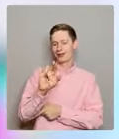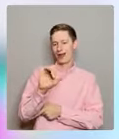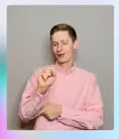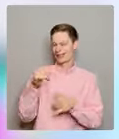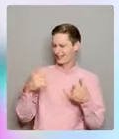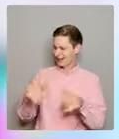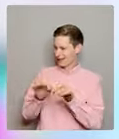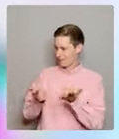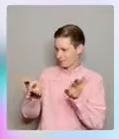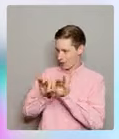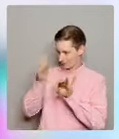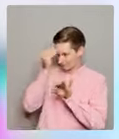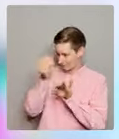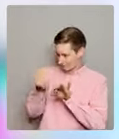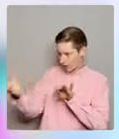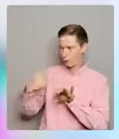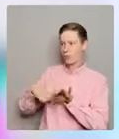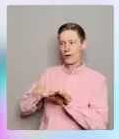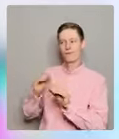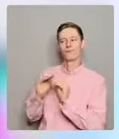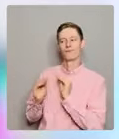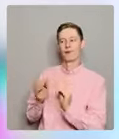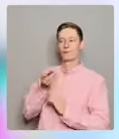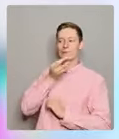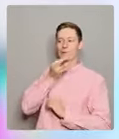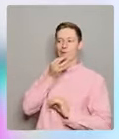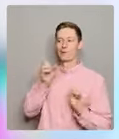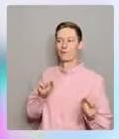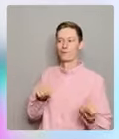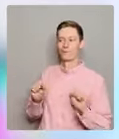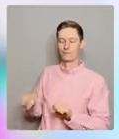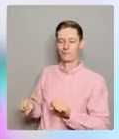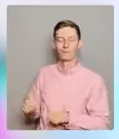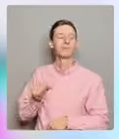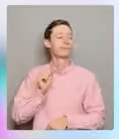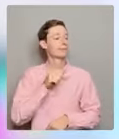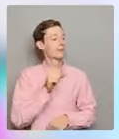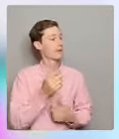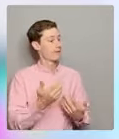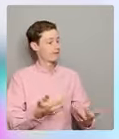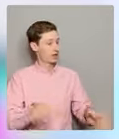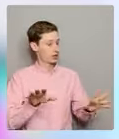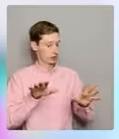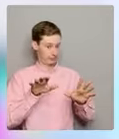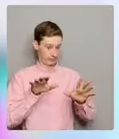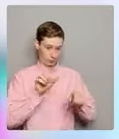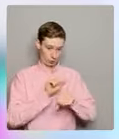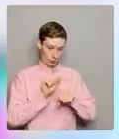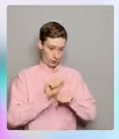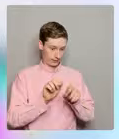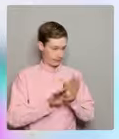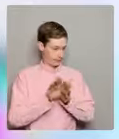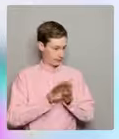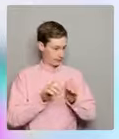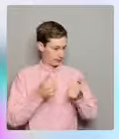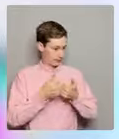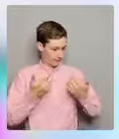and we need to get this patch out as soon as possible. Yeah. And I think an equally important point is once you've completed work on a game